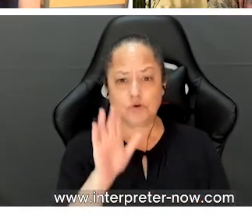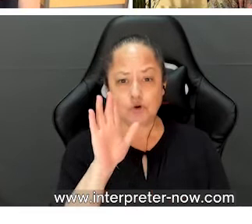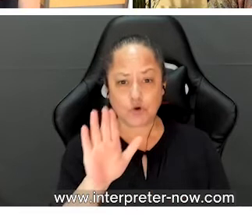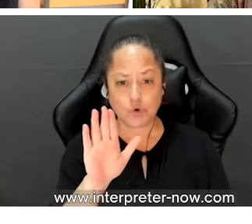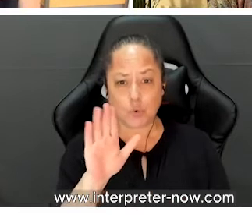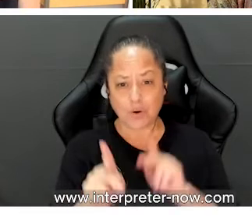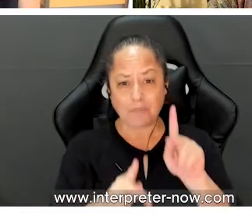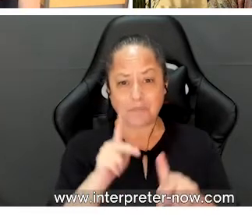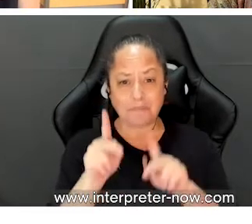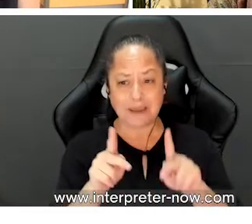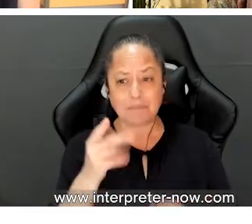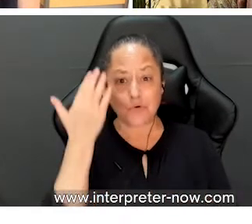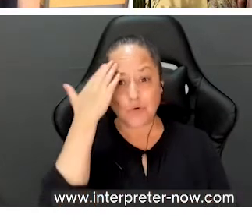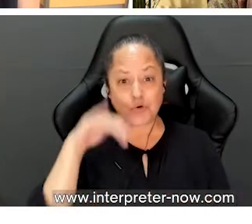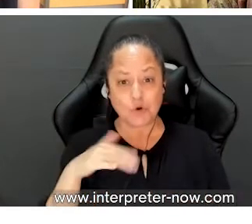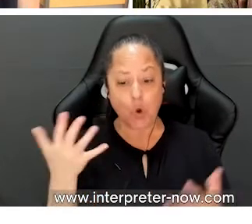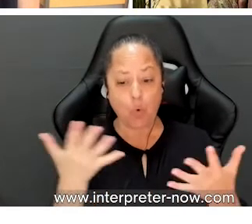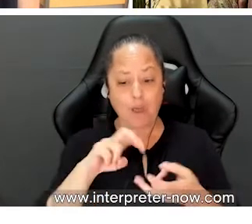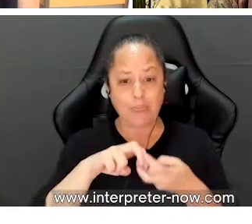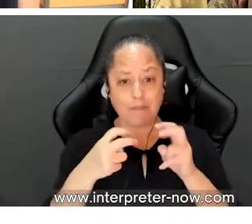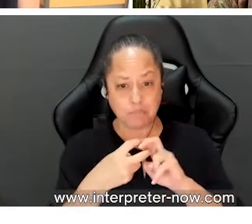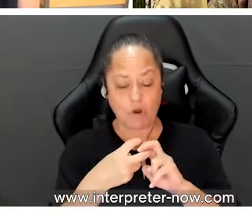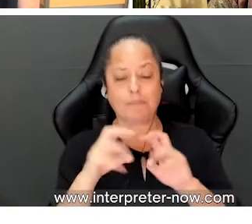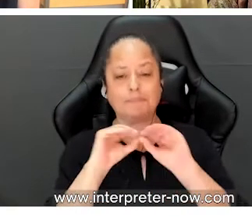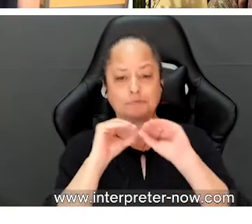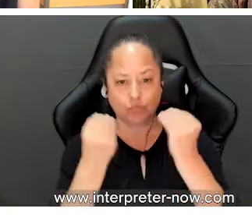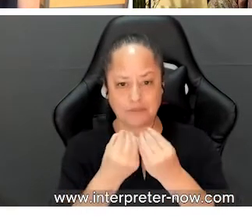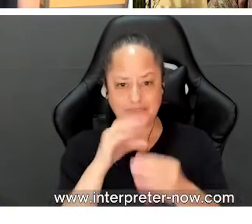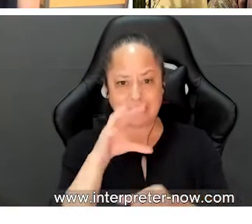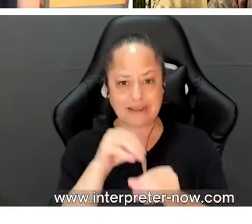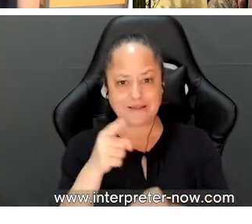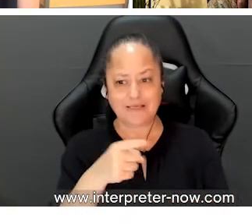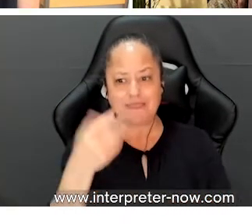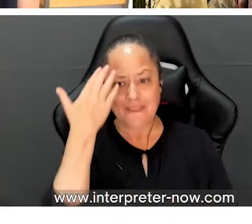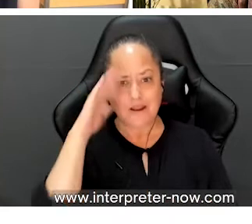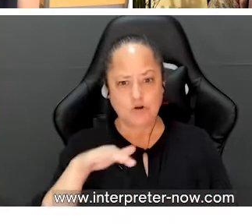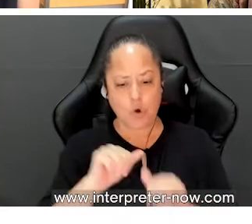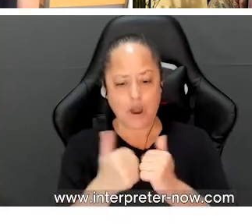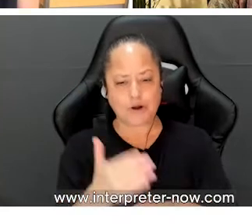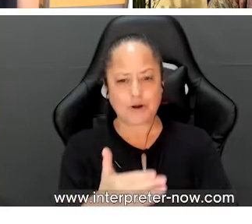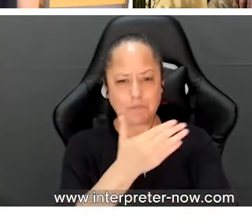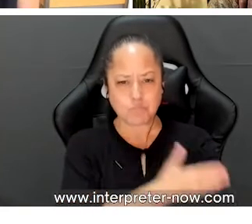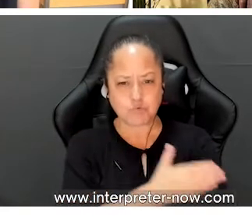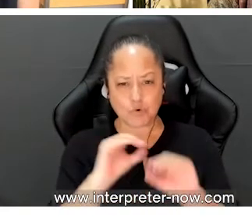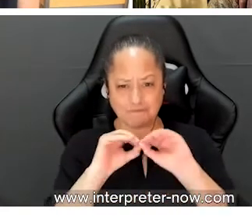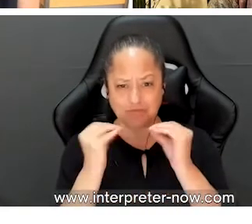Your people know what the problems are at your organization. They know how to improve your organization.